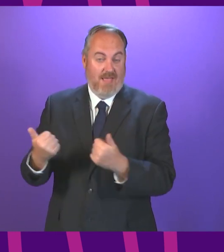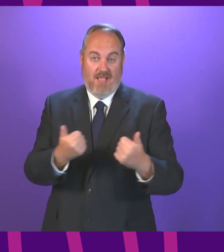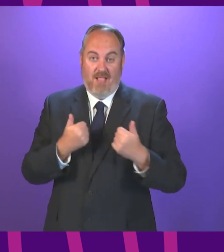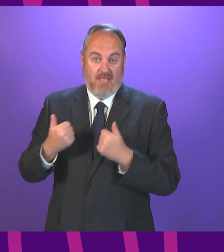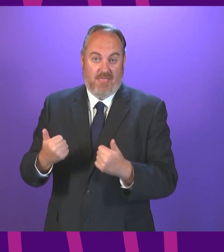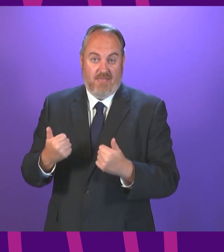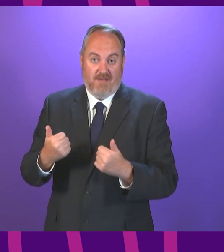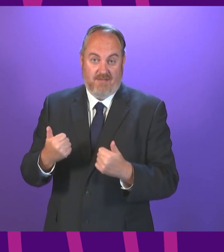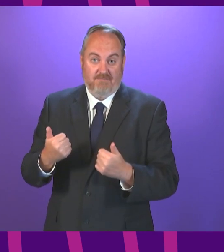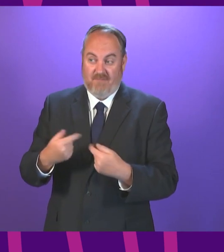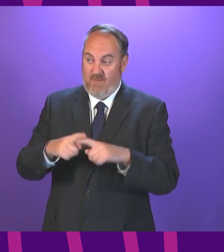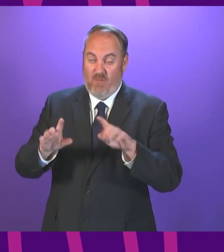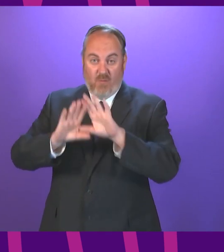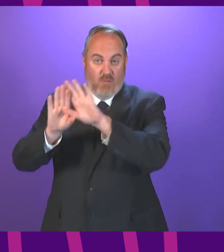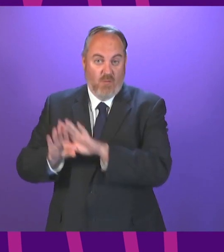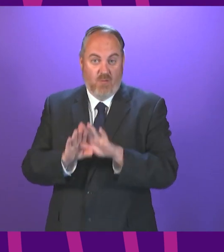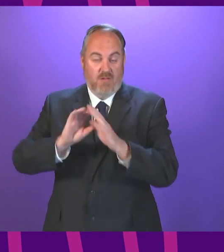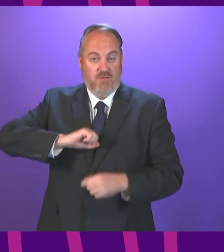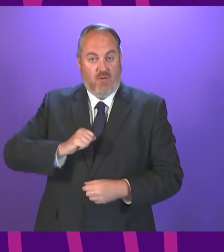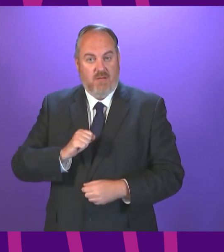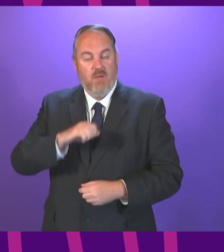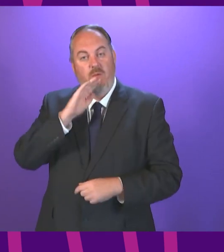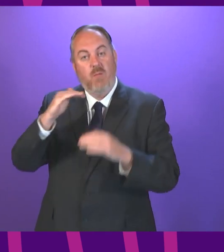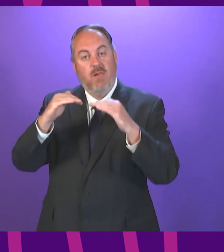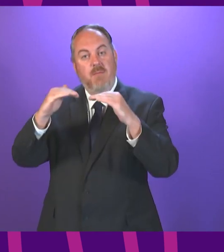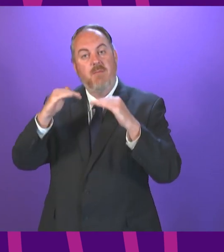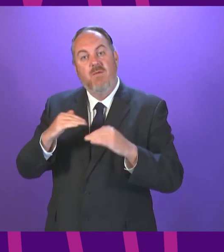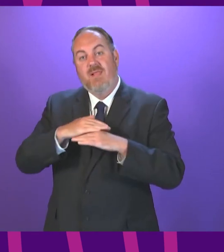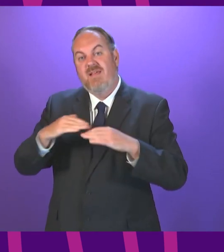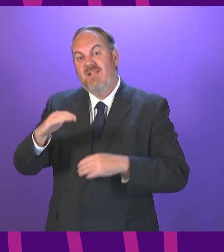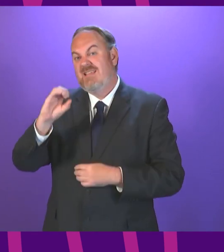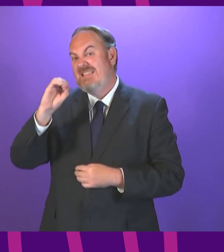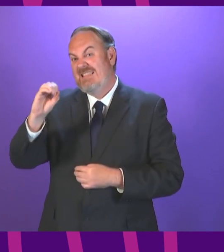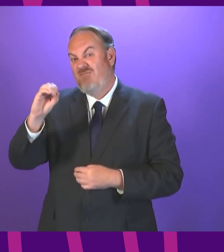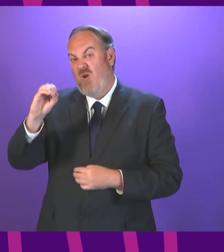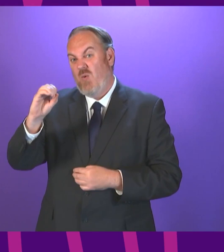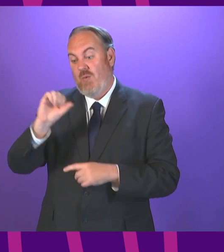That means that although Scotland will move to level 0 from next Monday, we will do so with